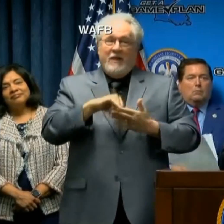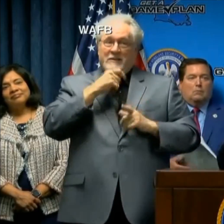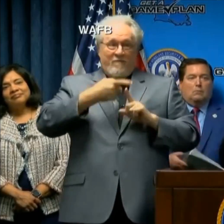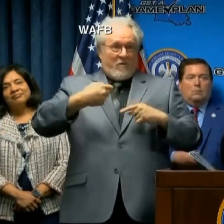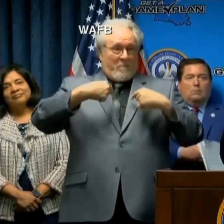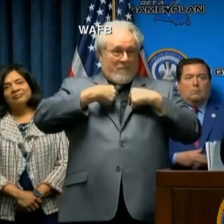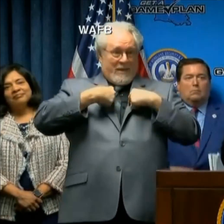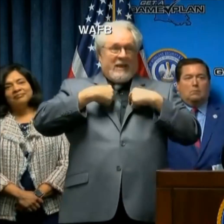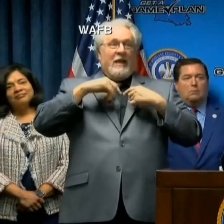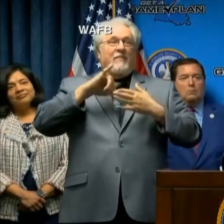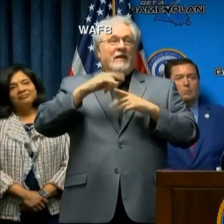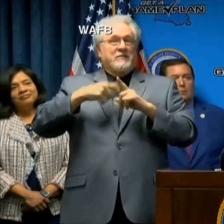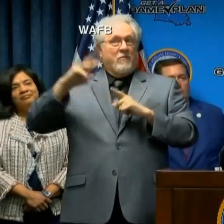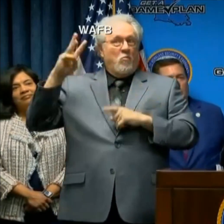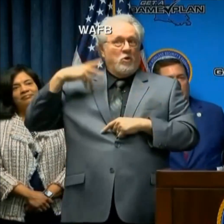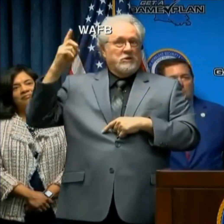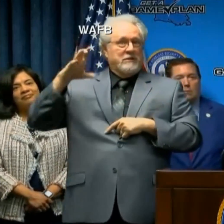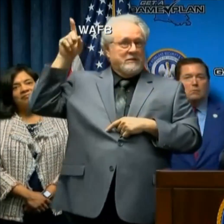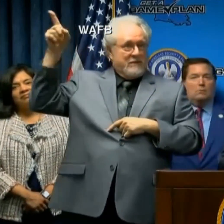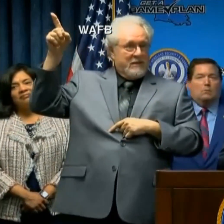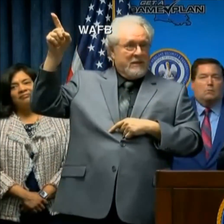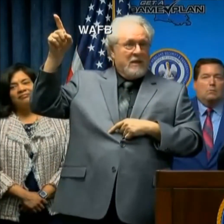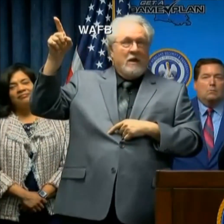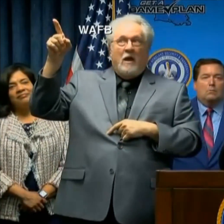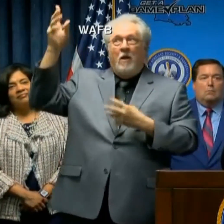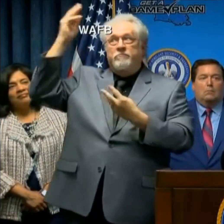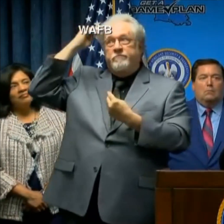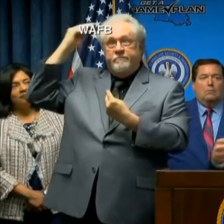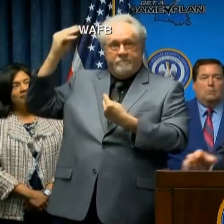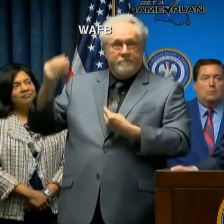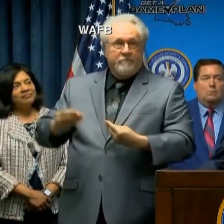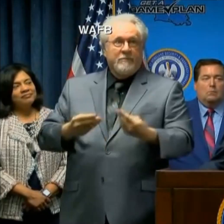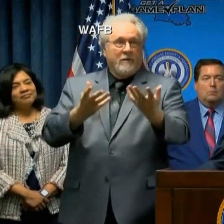that's come from Washington DC and I'm I'm just trying to amplify what that